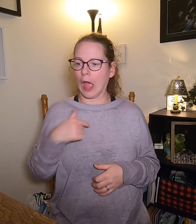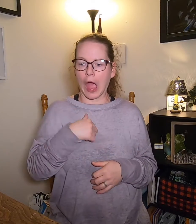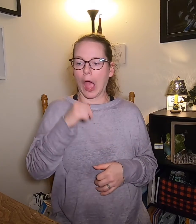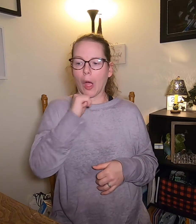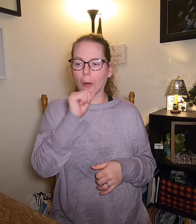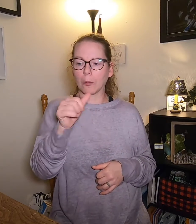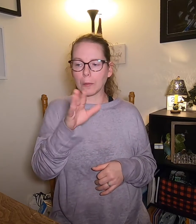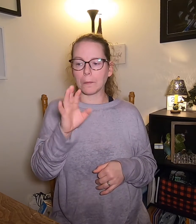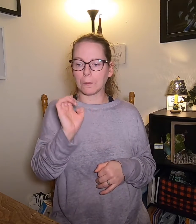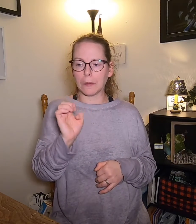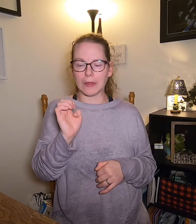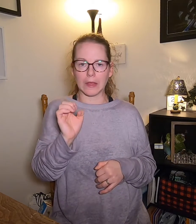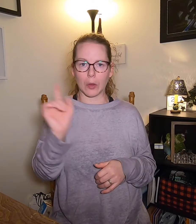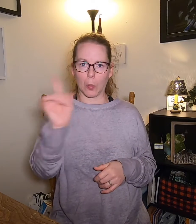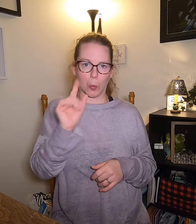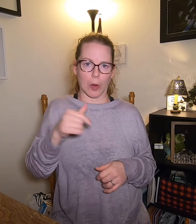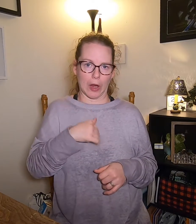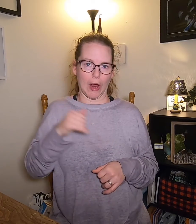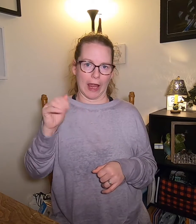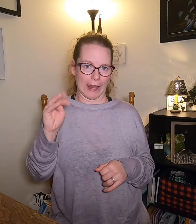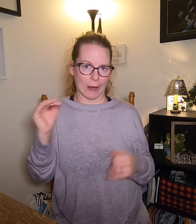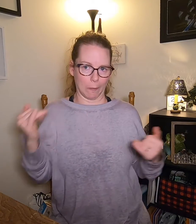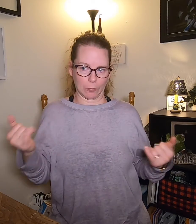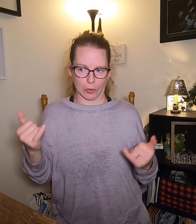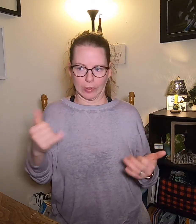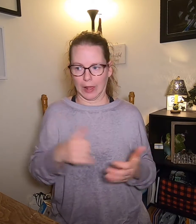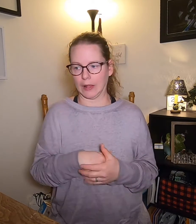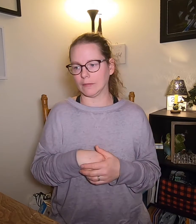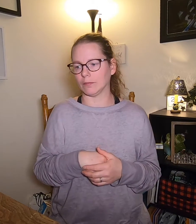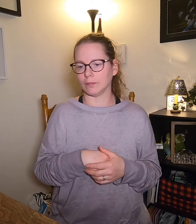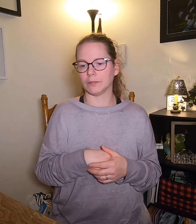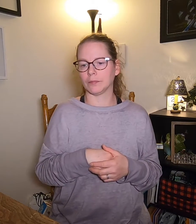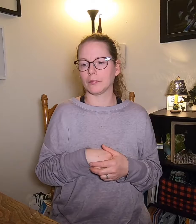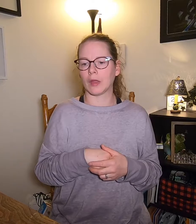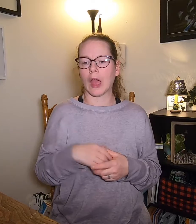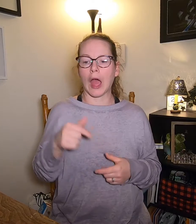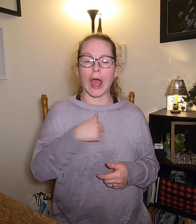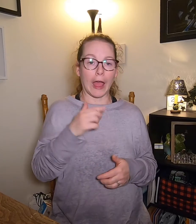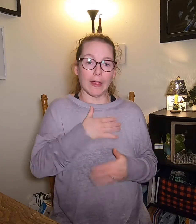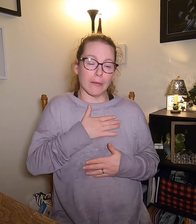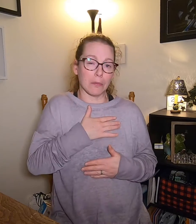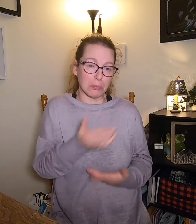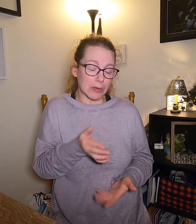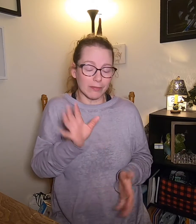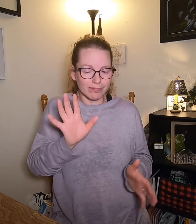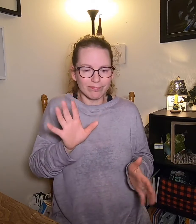I wouldn't be where I would be. I will admit